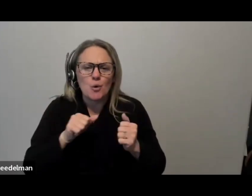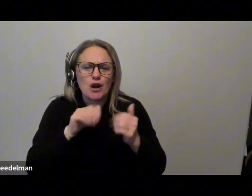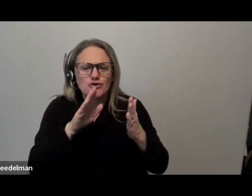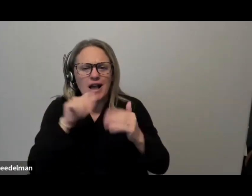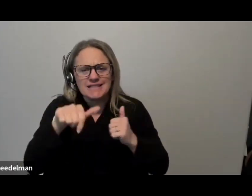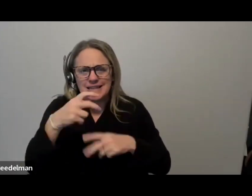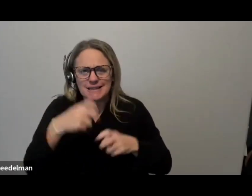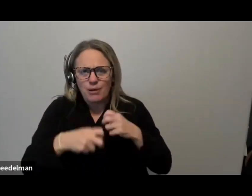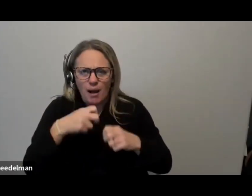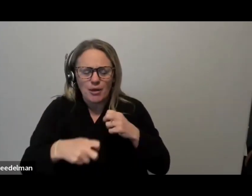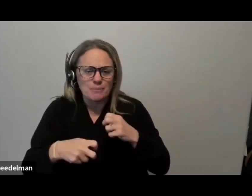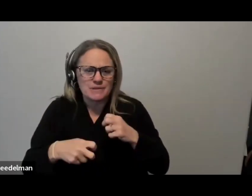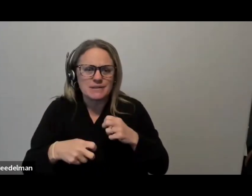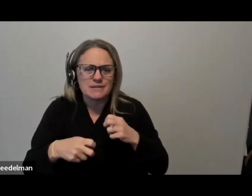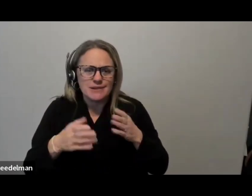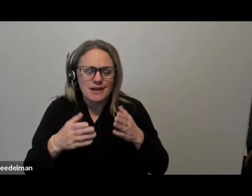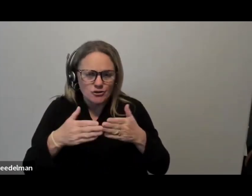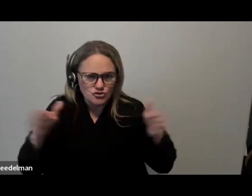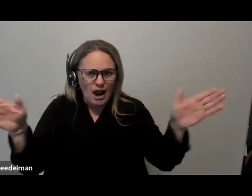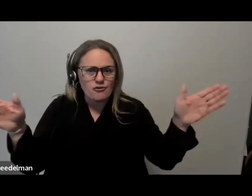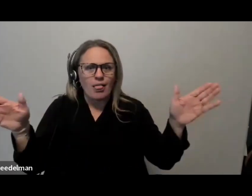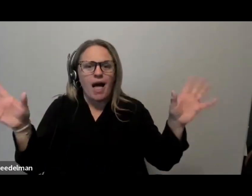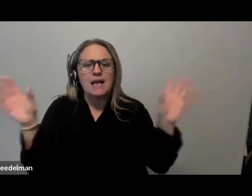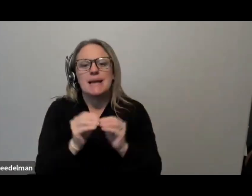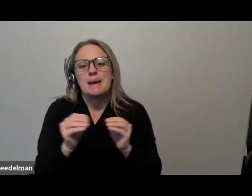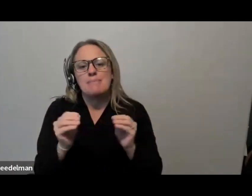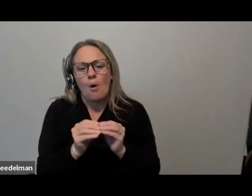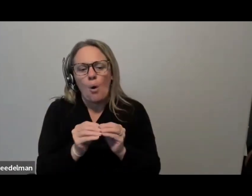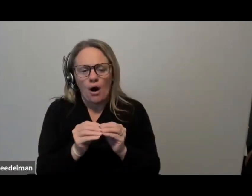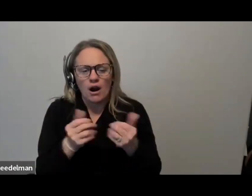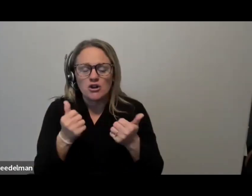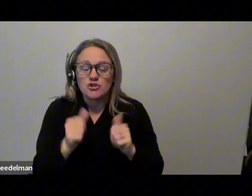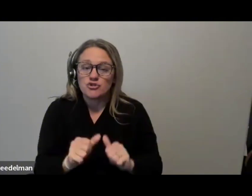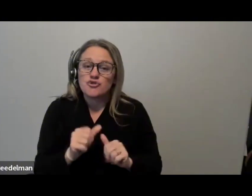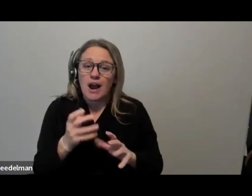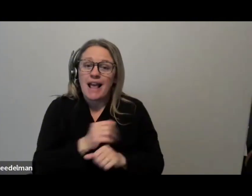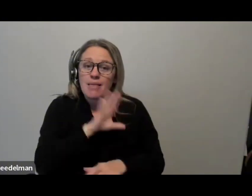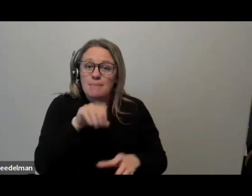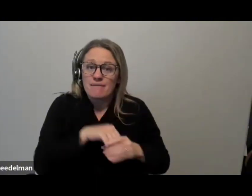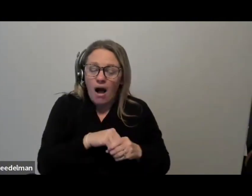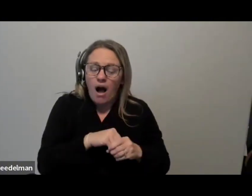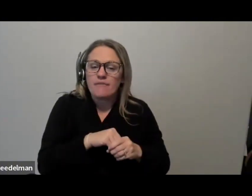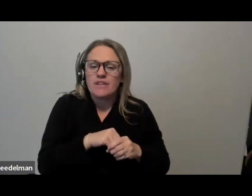to champion the reason why we need to be inclusive instead of getting really into the details of how we're going